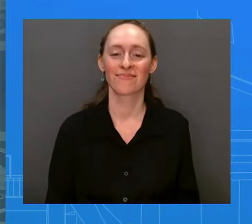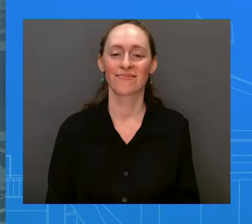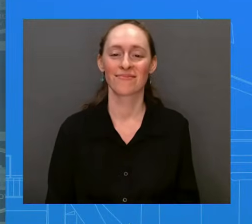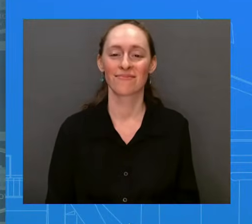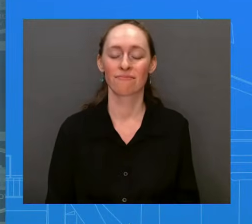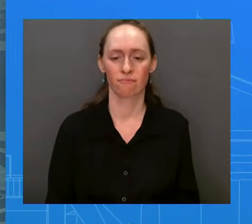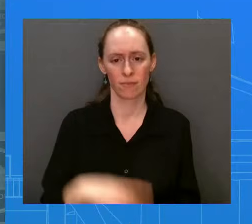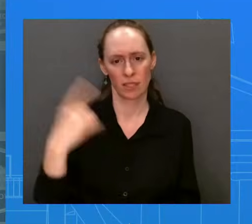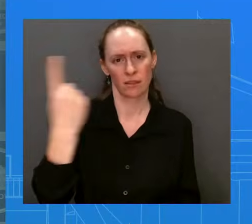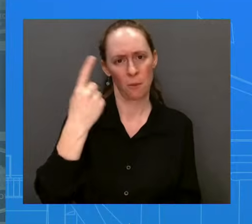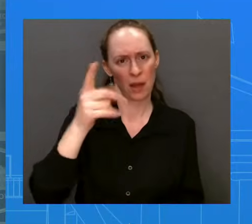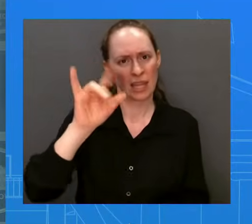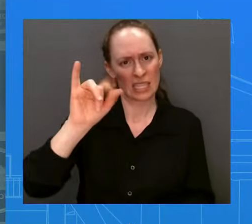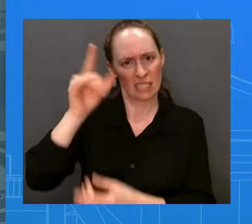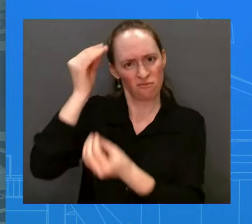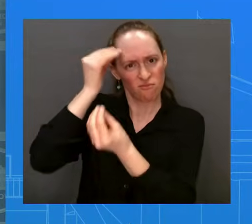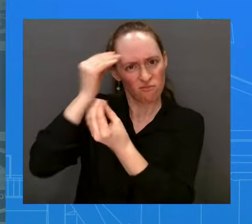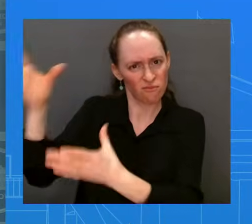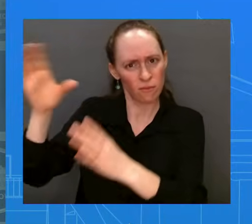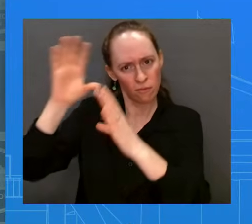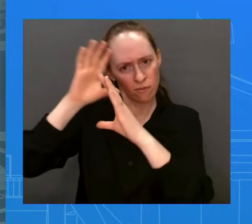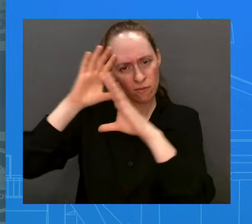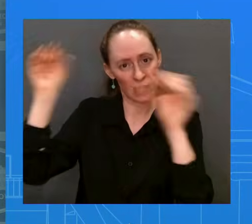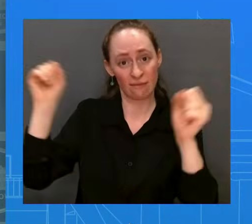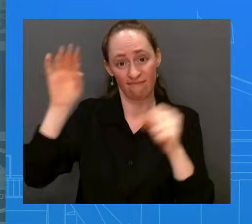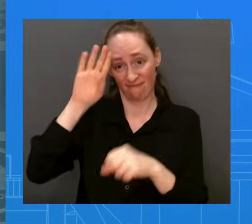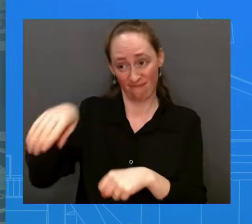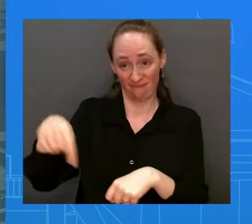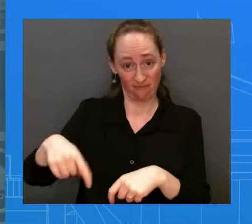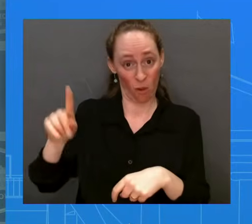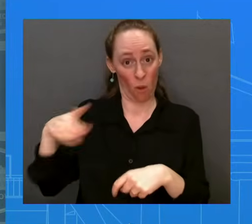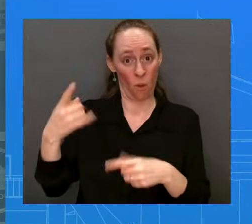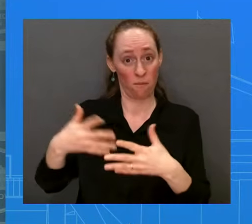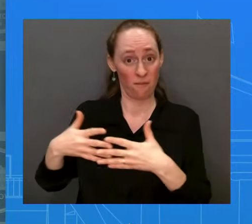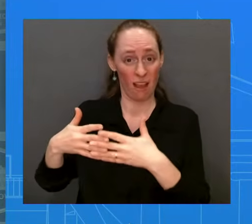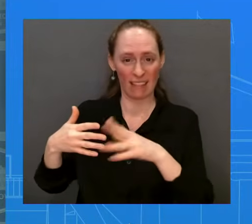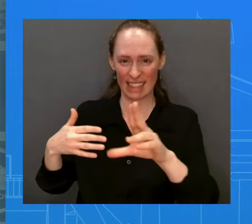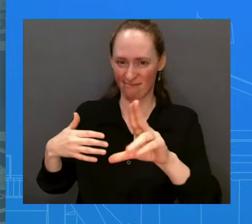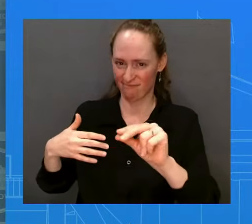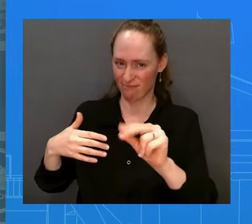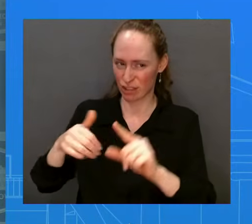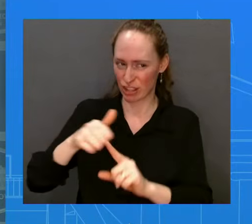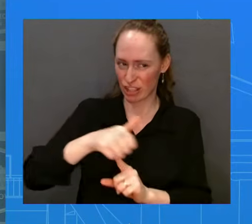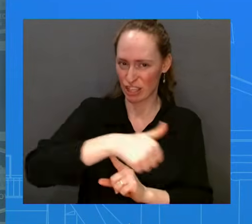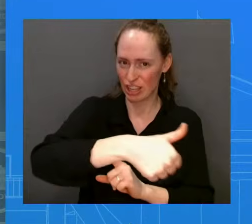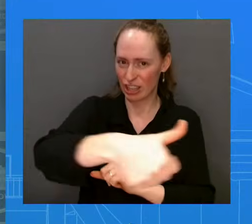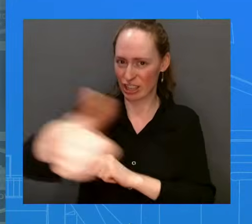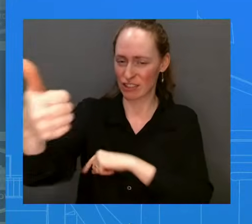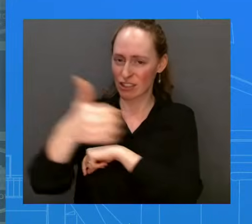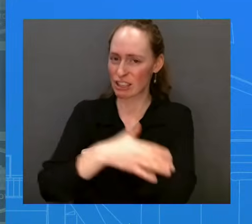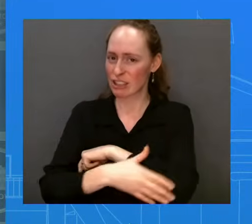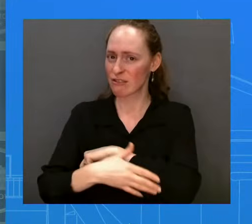are dealing with this as well. We worked on a bipartisan basis to stand up an office at the Pentagon to study this,